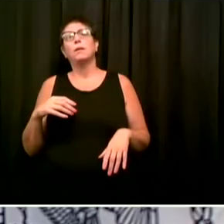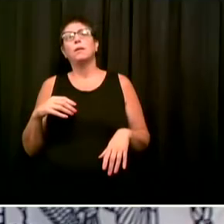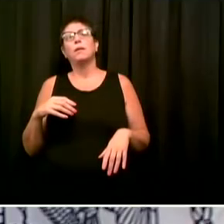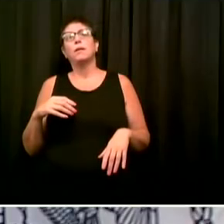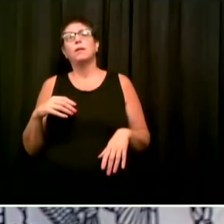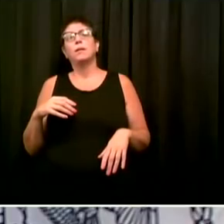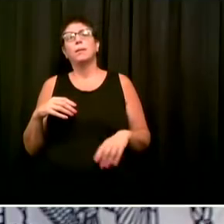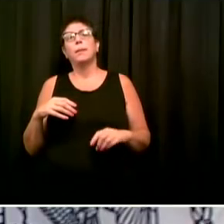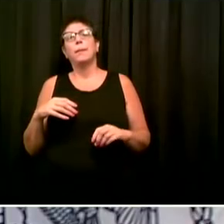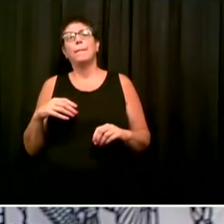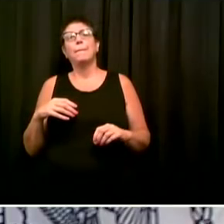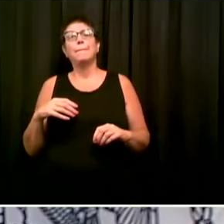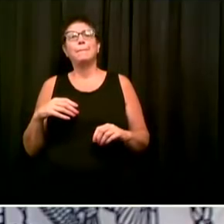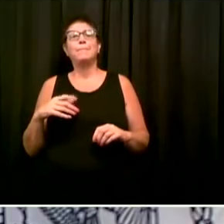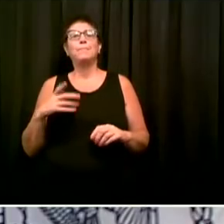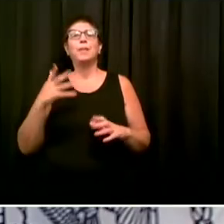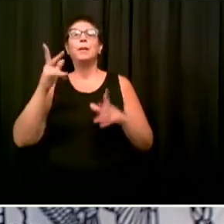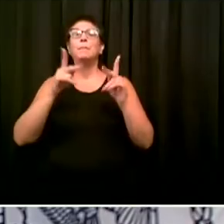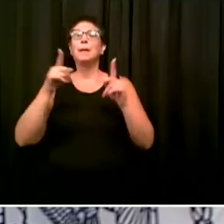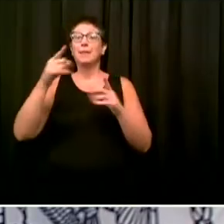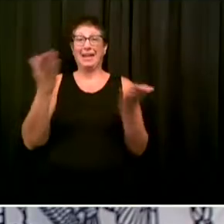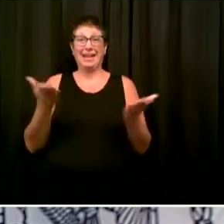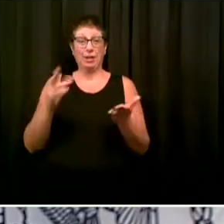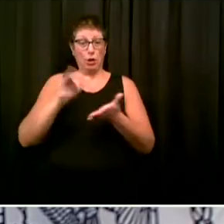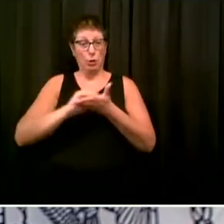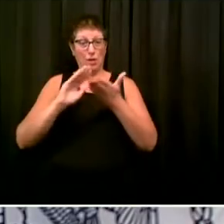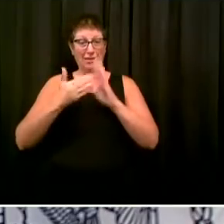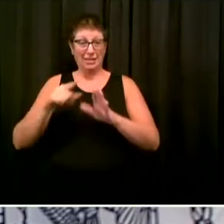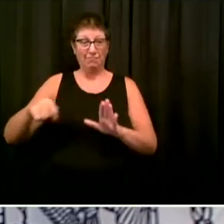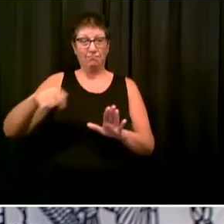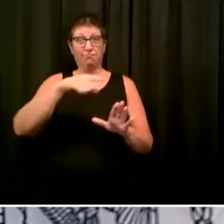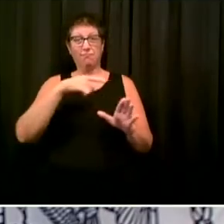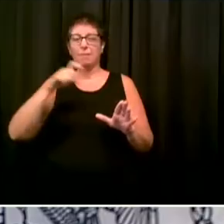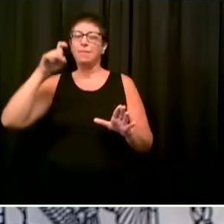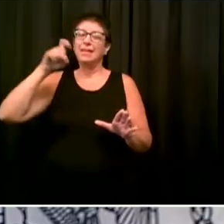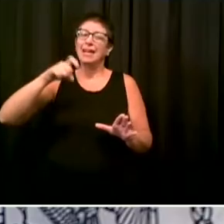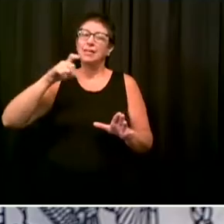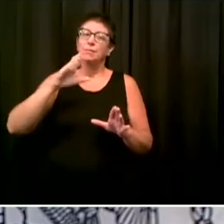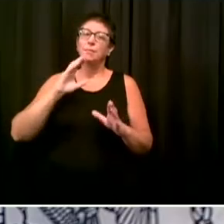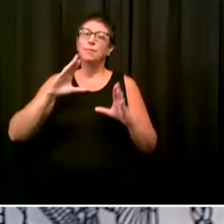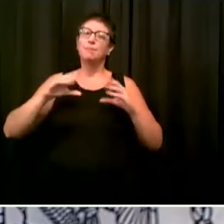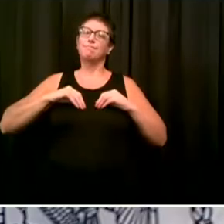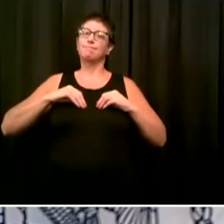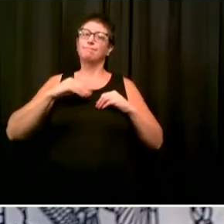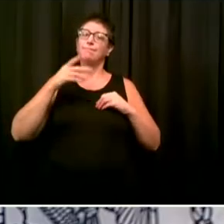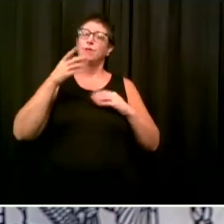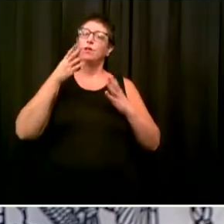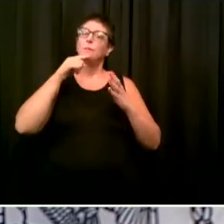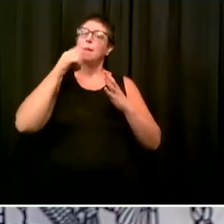I DON'T THINK THE PEOPLE OF THE CITY EVER FEEL GOOD ABOUT PUBLIC SERVANTS